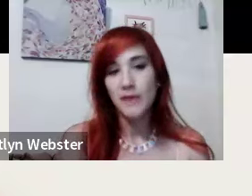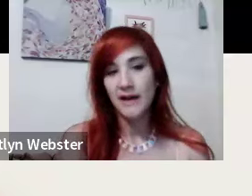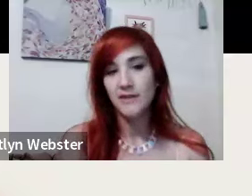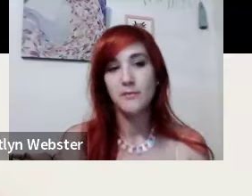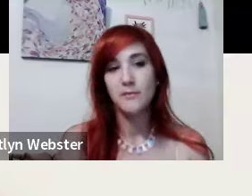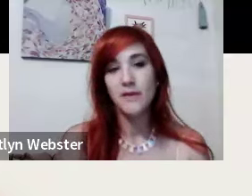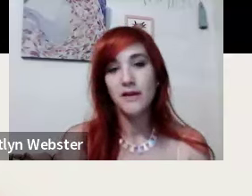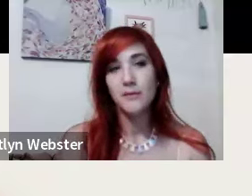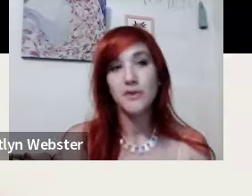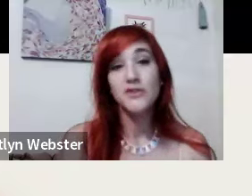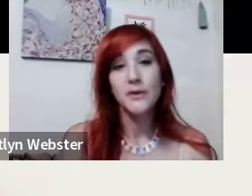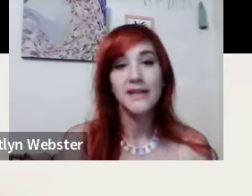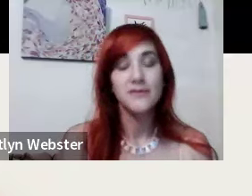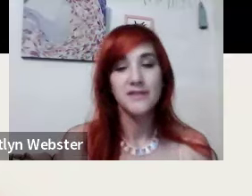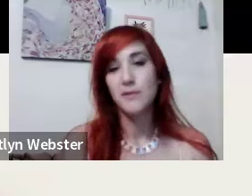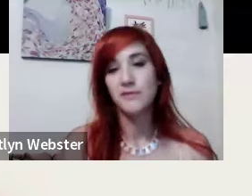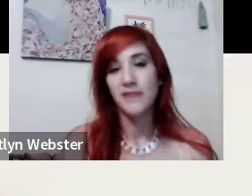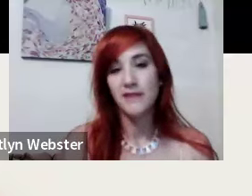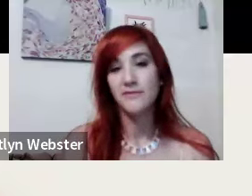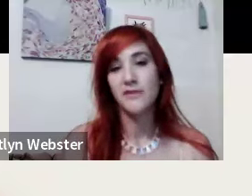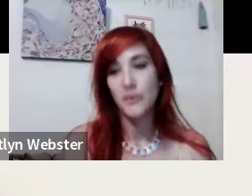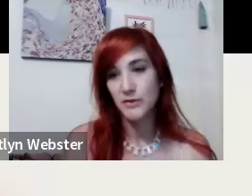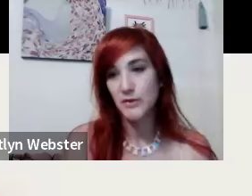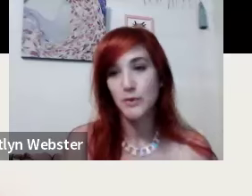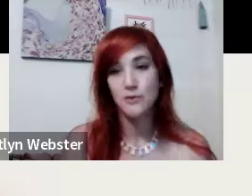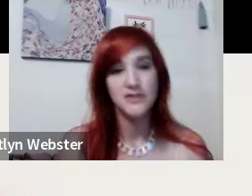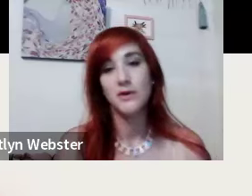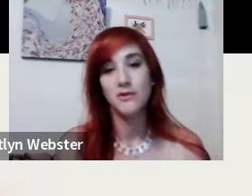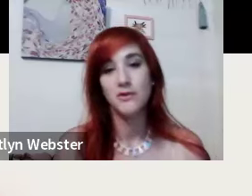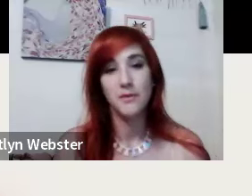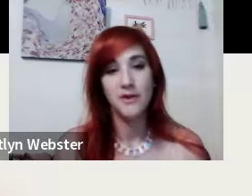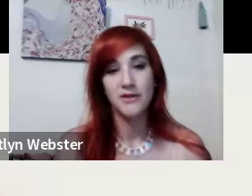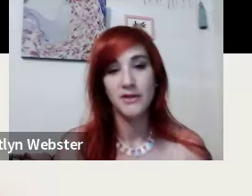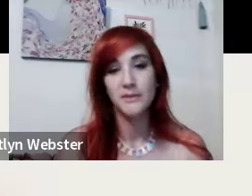back from pursuing a different type of life than those who raised you or grew up around you.